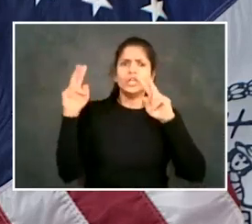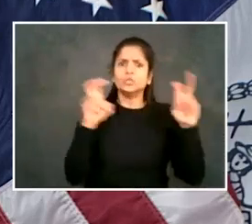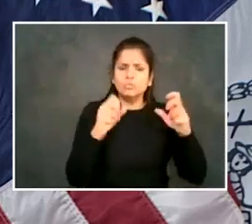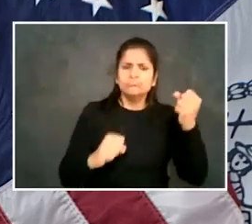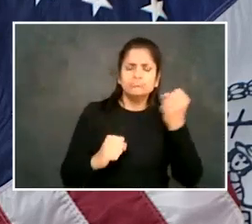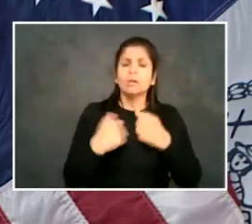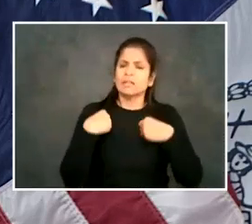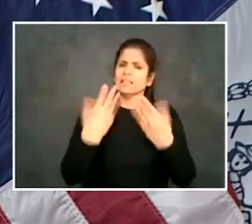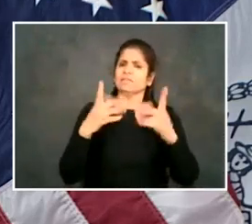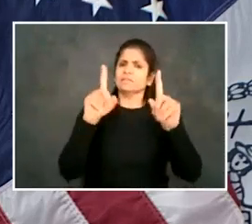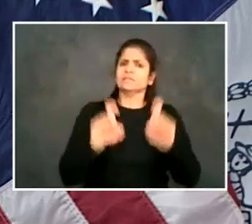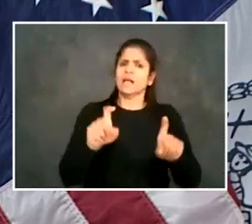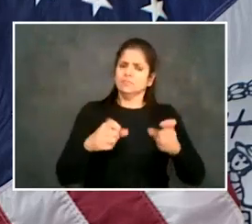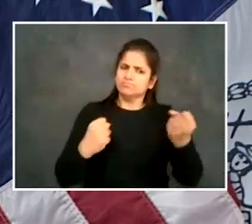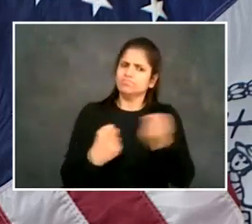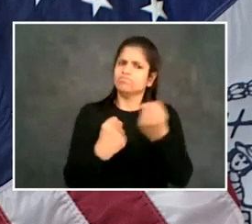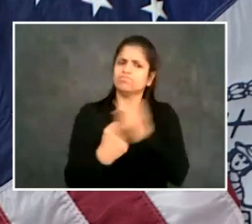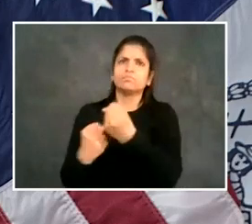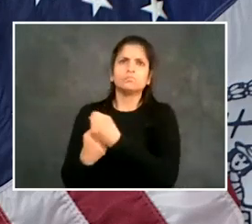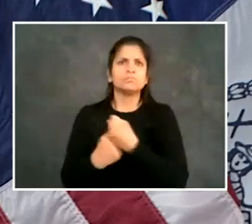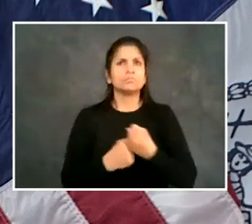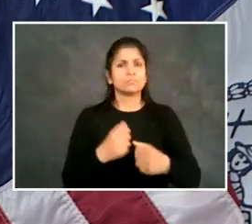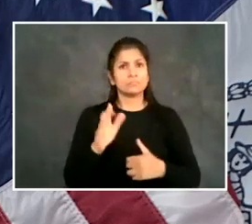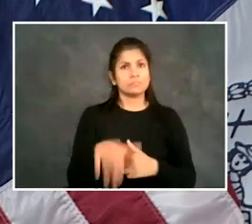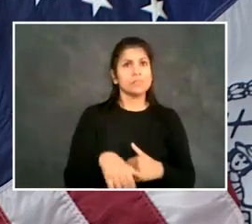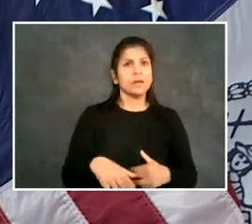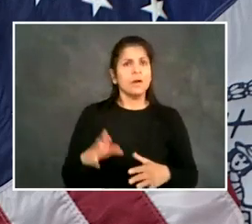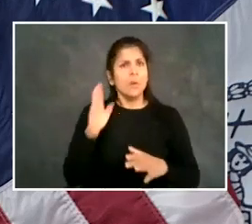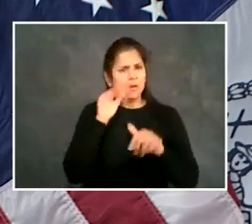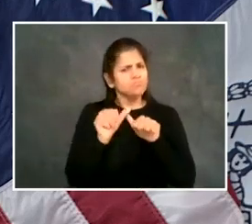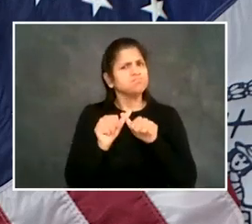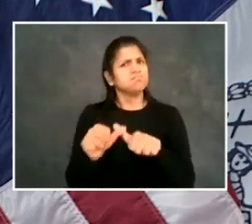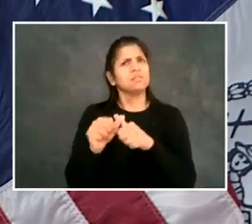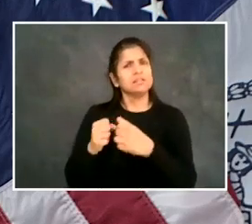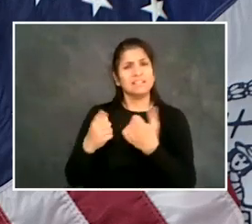GOING DEEPER WITH MENTAL HEALTH SUPPORT, WE NEED TO BE THERE